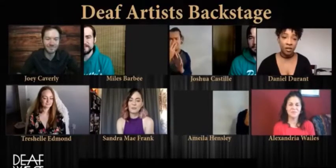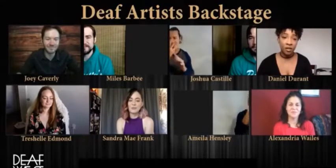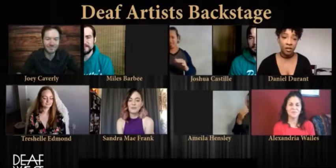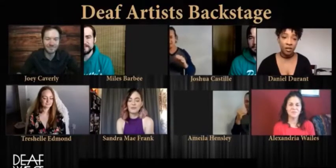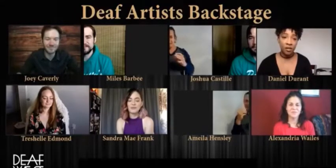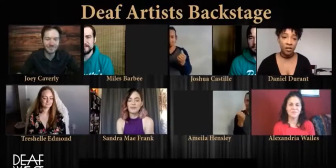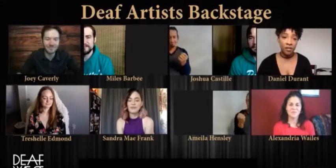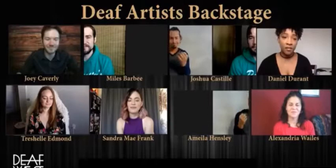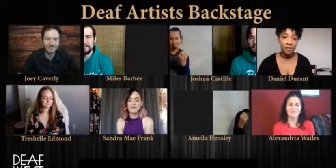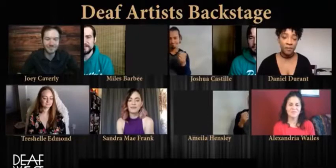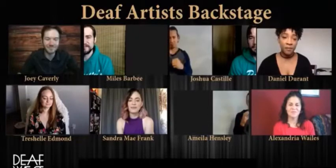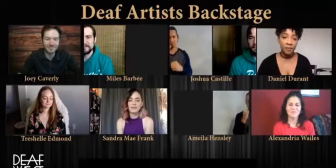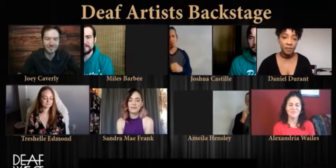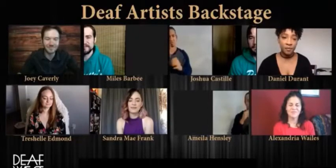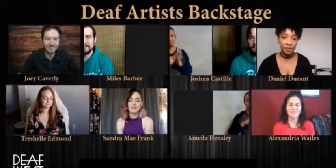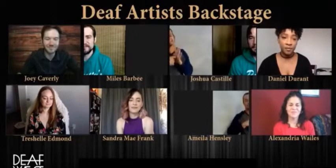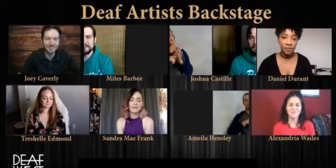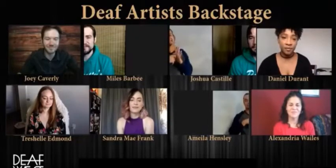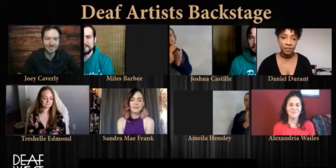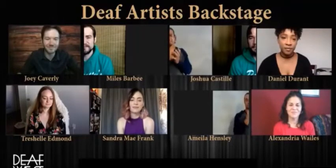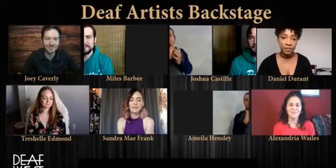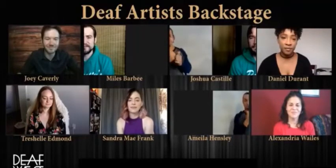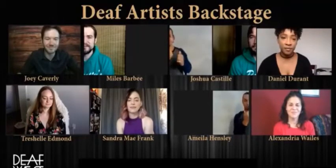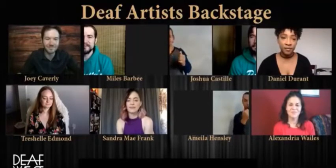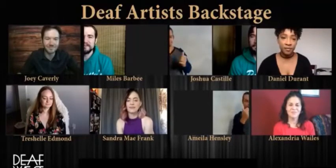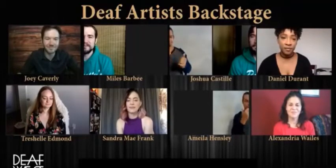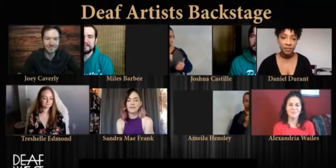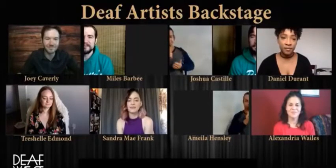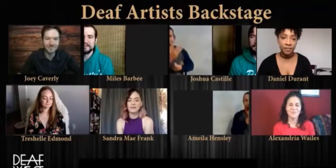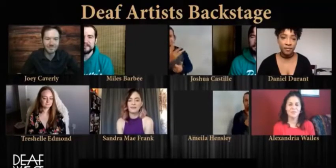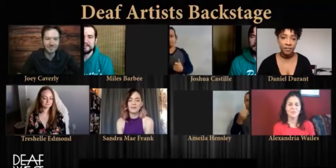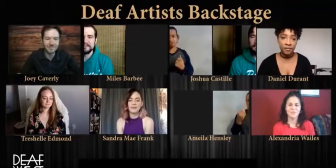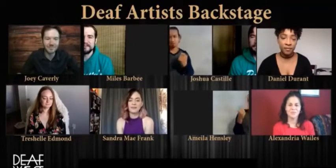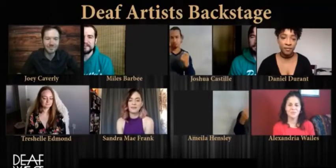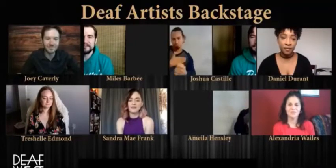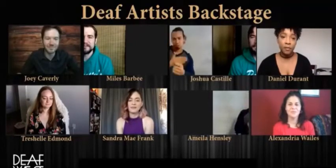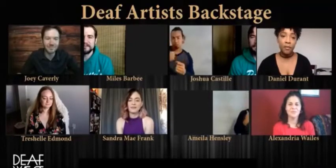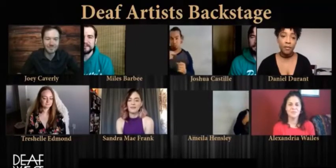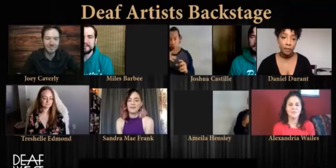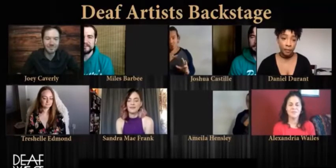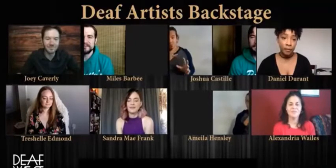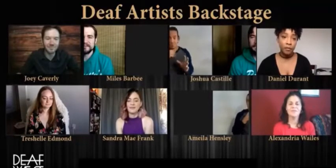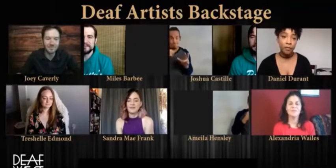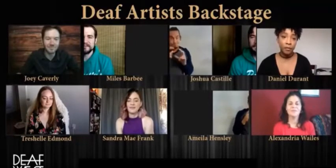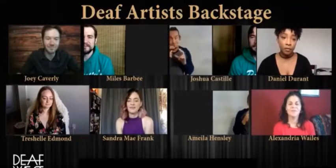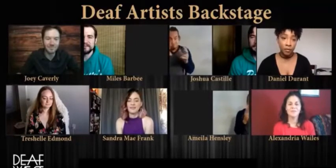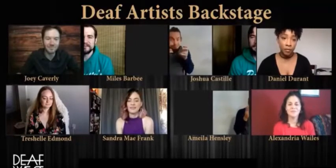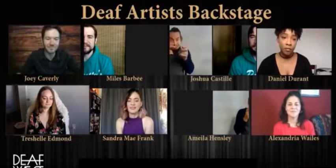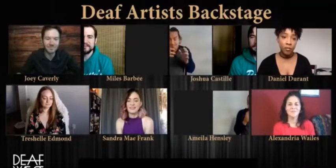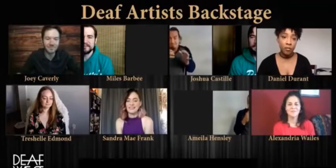So, I worked with a friend of mine to video myself for the audition and we had to do music.